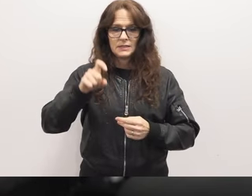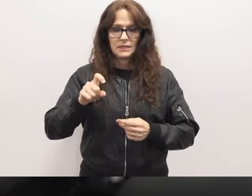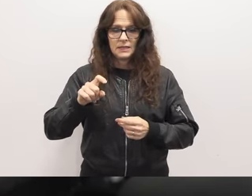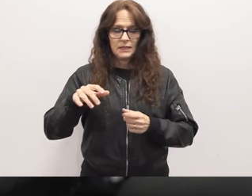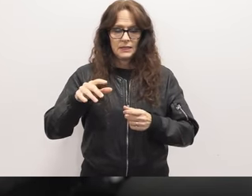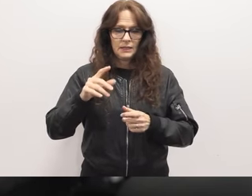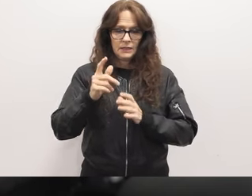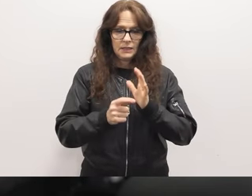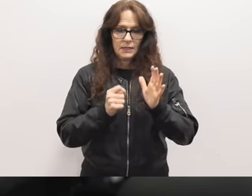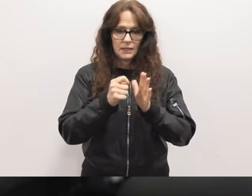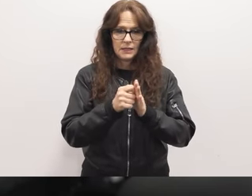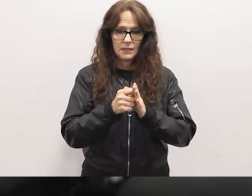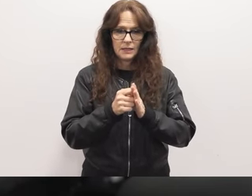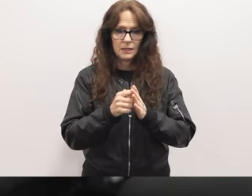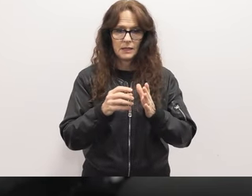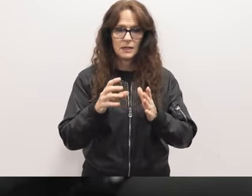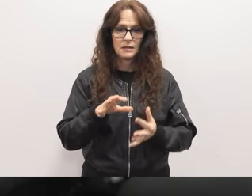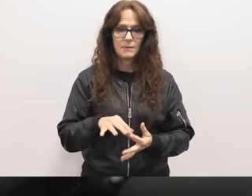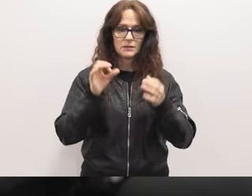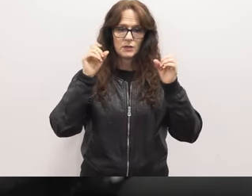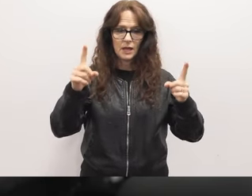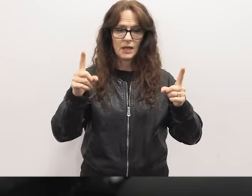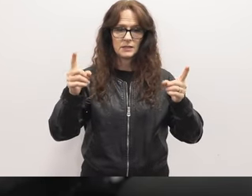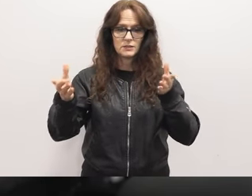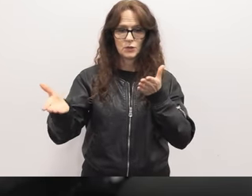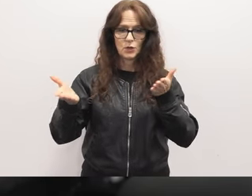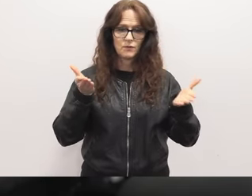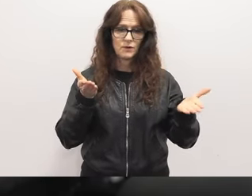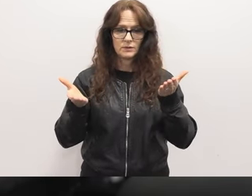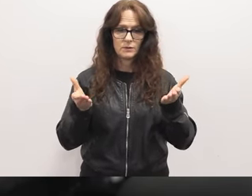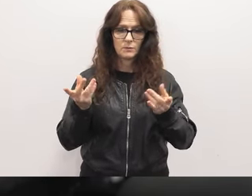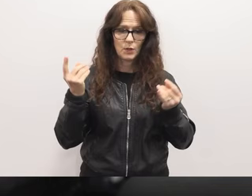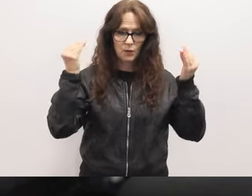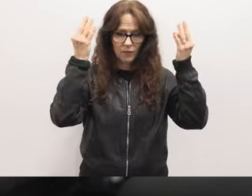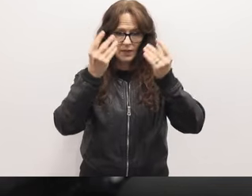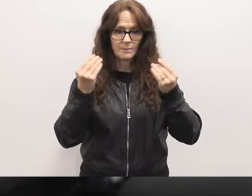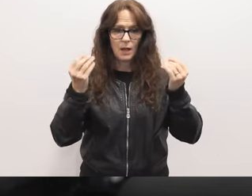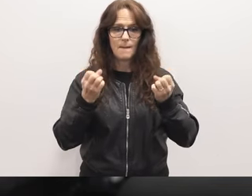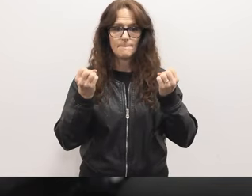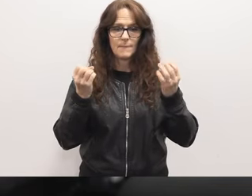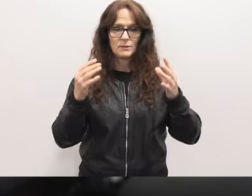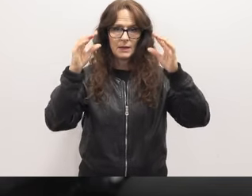students receive special education services. When you think about multi-tier systems of support.